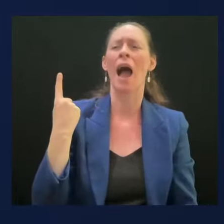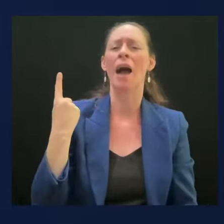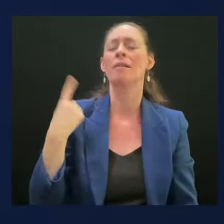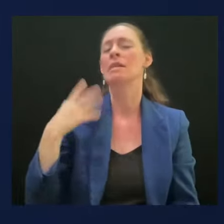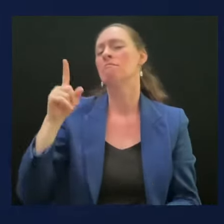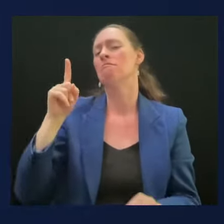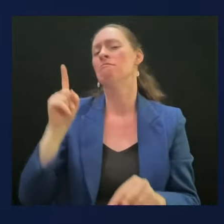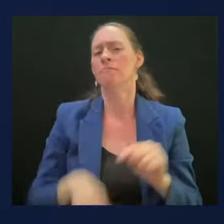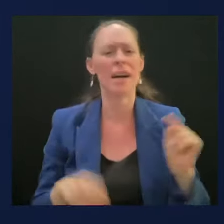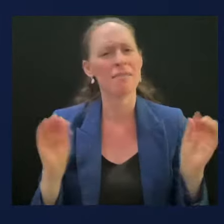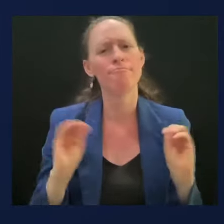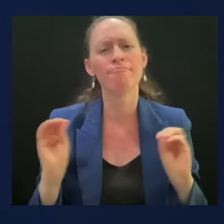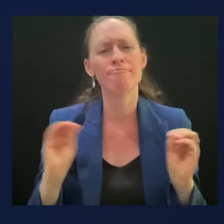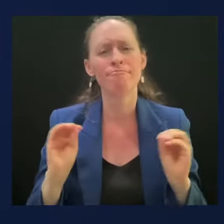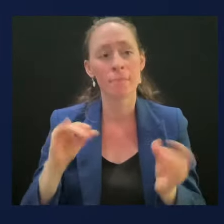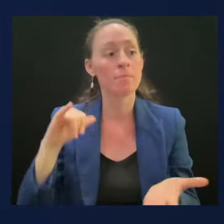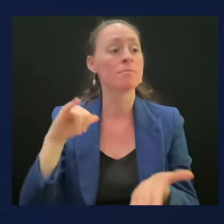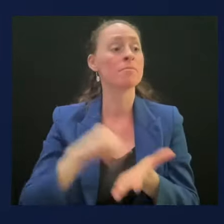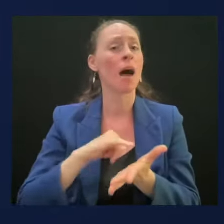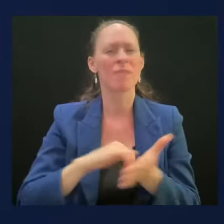It's a truth we celebrate this year